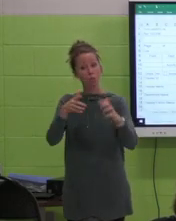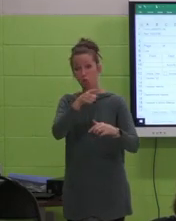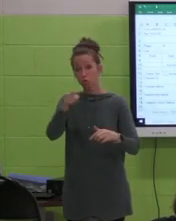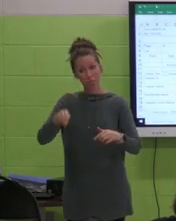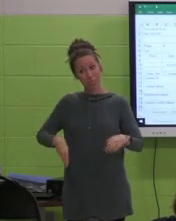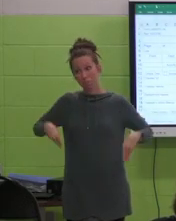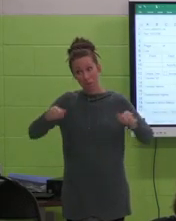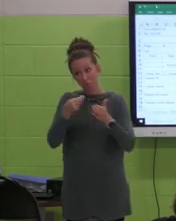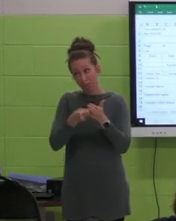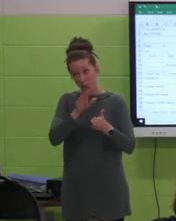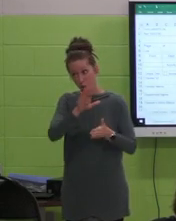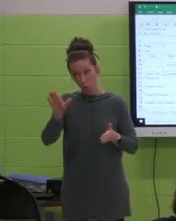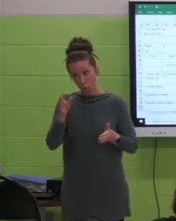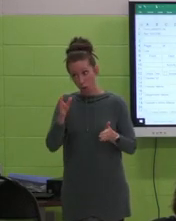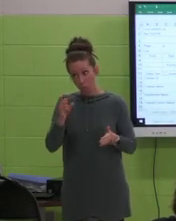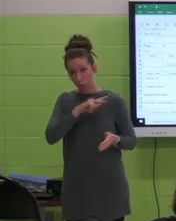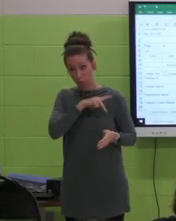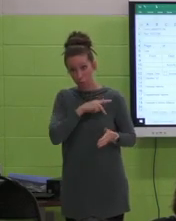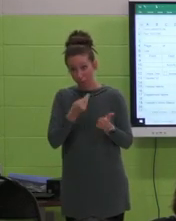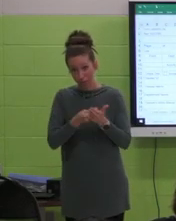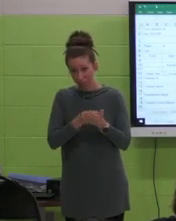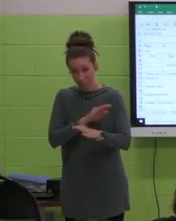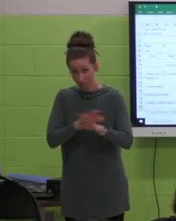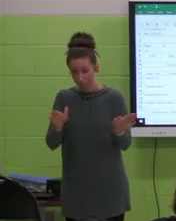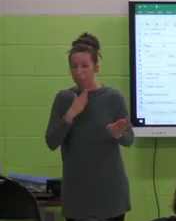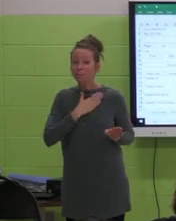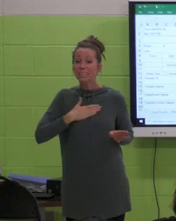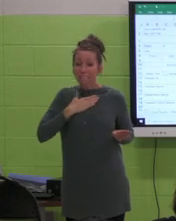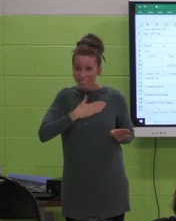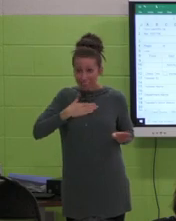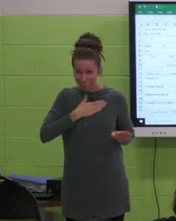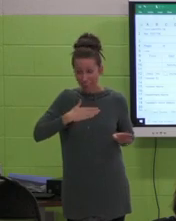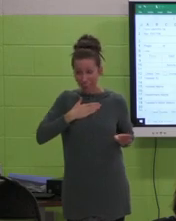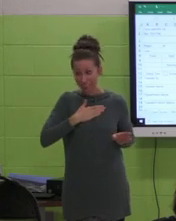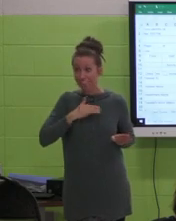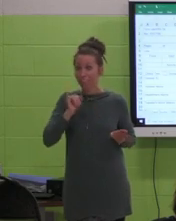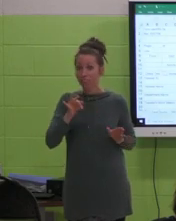pocket so please moving forward if you have something needs to be bought tomorrow don't